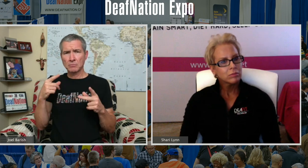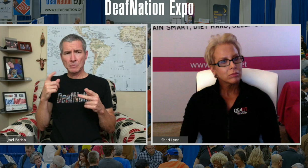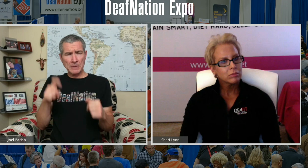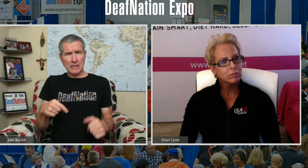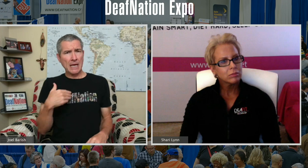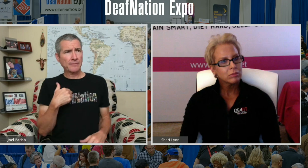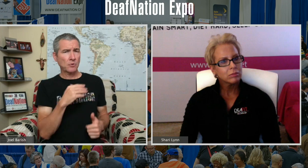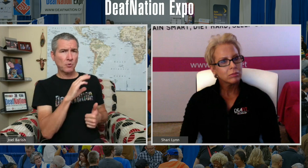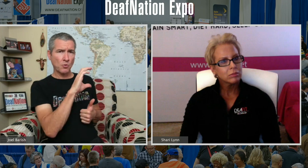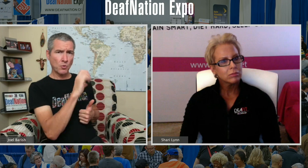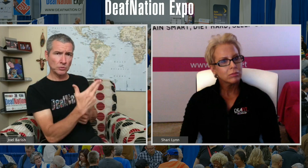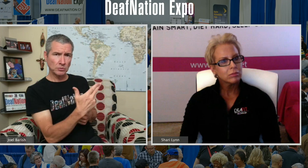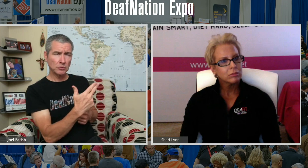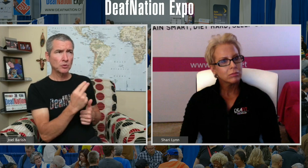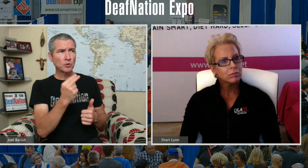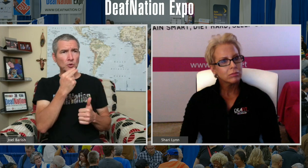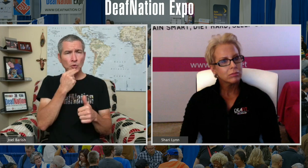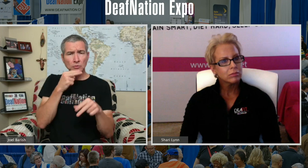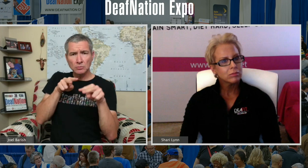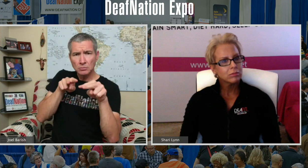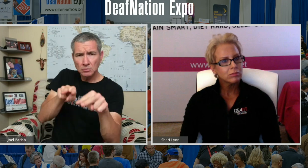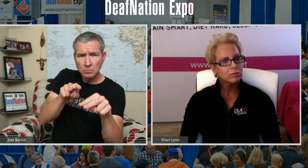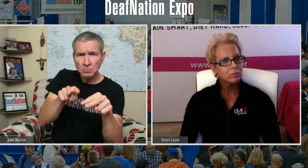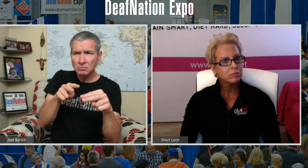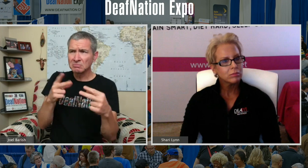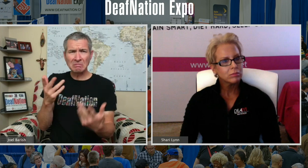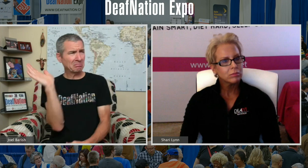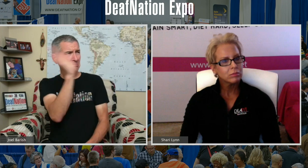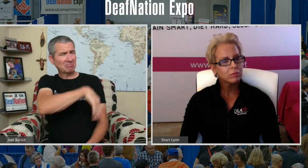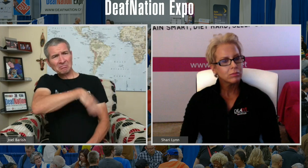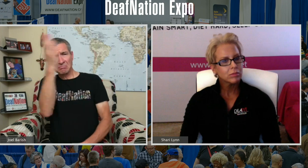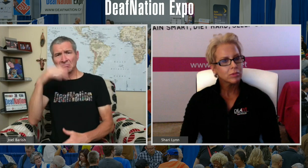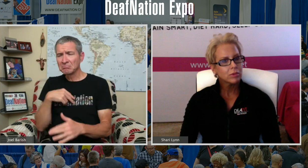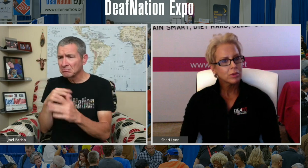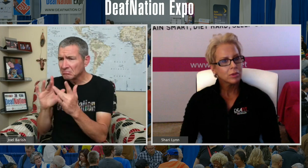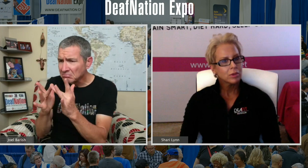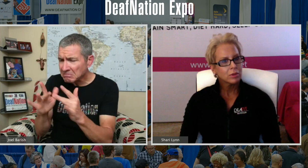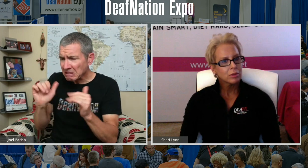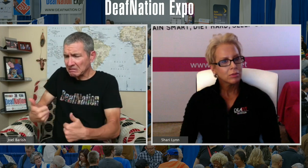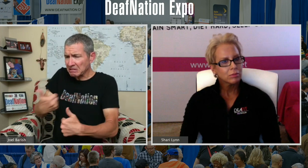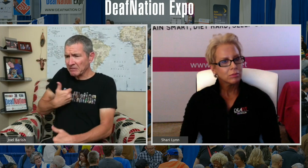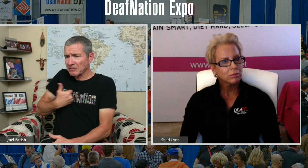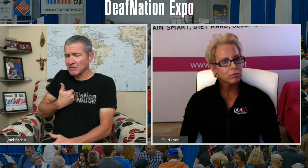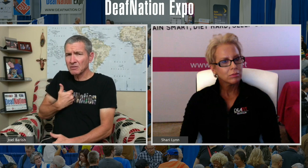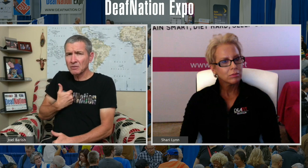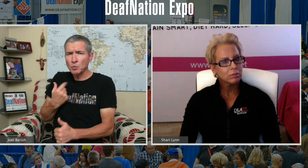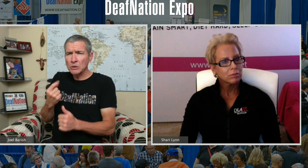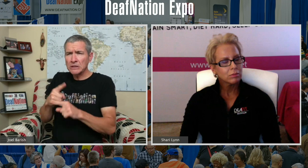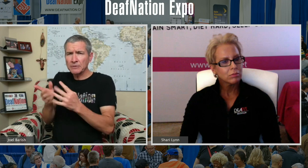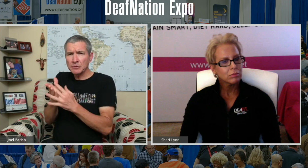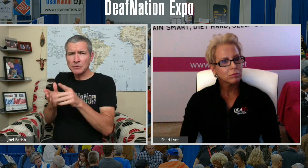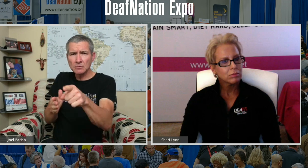to have a coach, nutritionist… They might think they can use the internet or do it themselves.